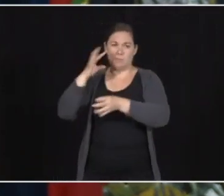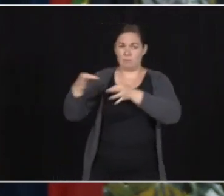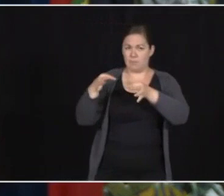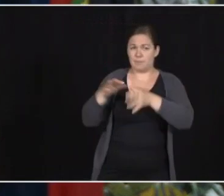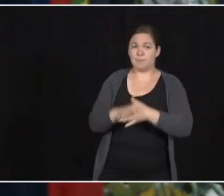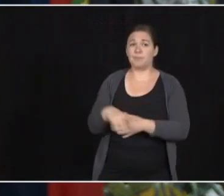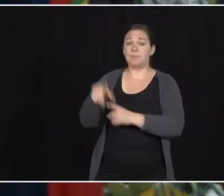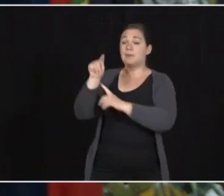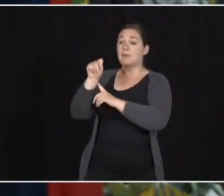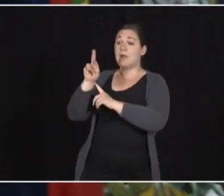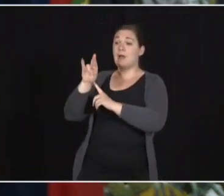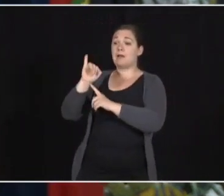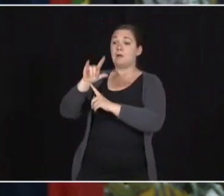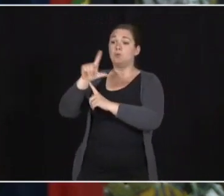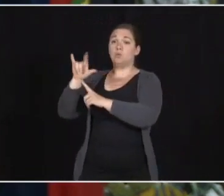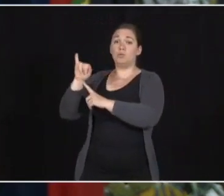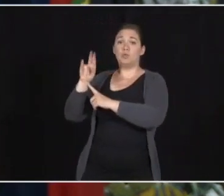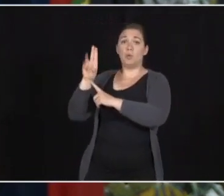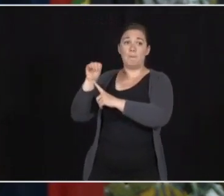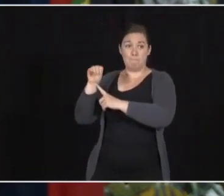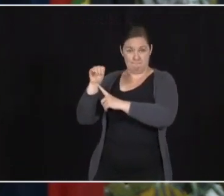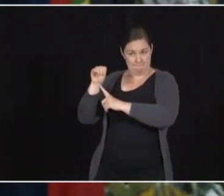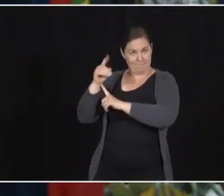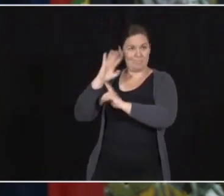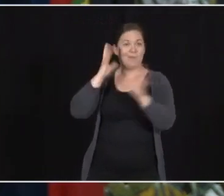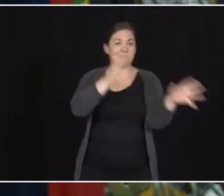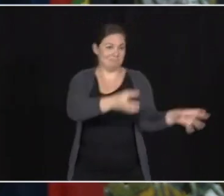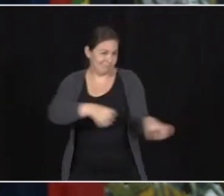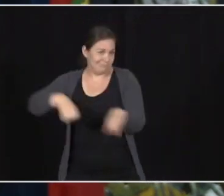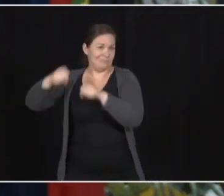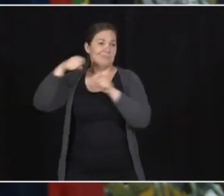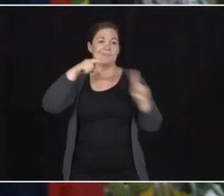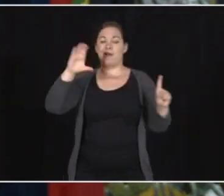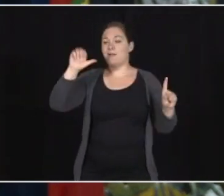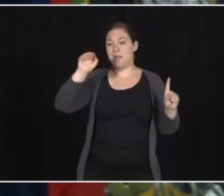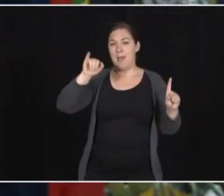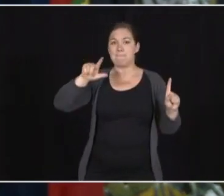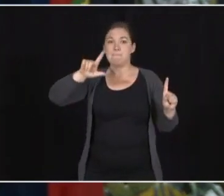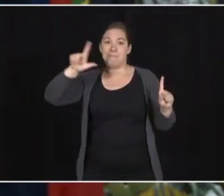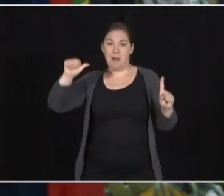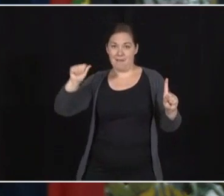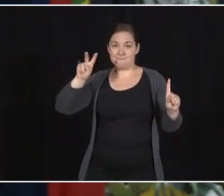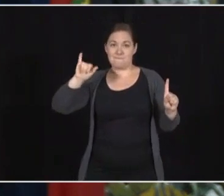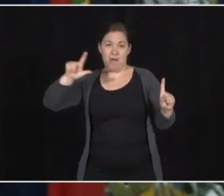in several homes, I will provide you with a list of managers being appointed to those homes. Trillium health partners will be managing Camilla care. Unity health Toronto will be managing Eatonville.